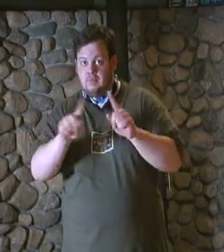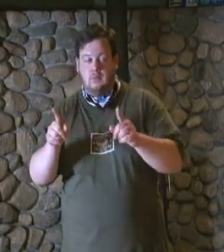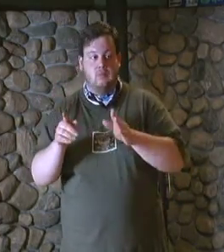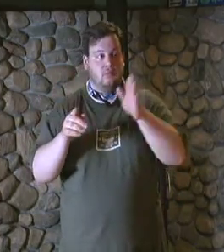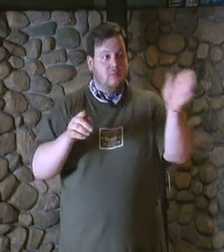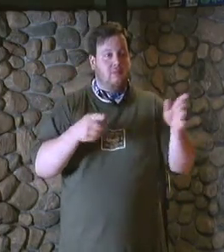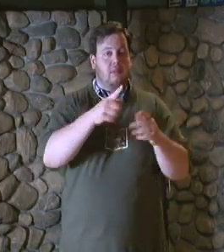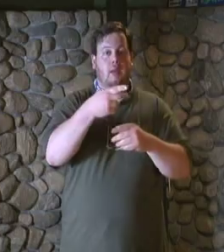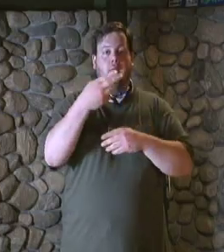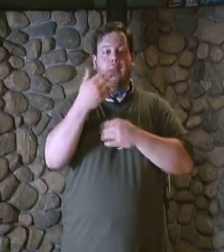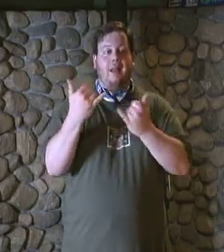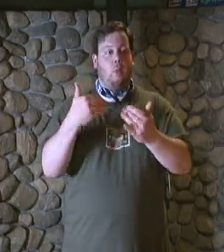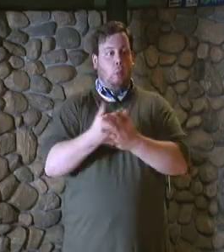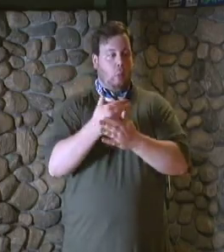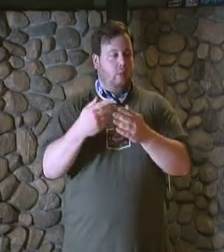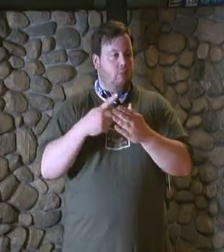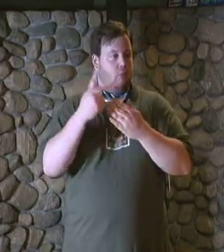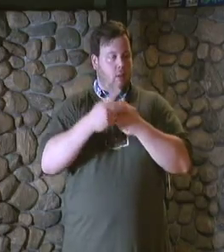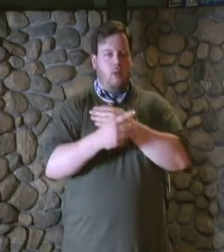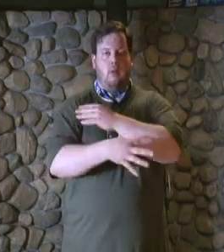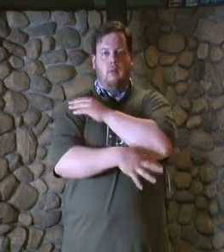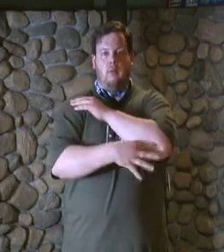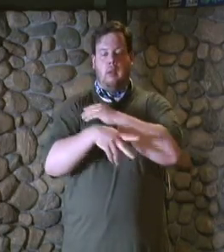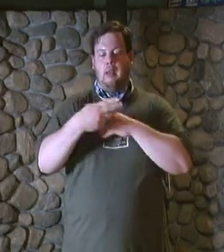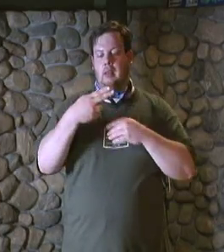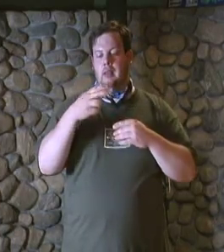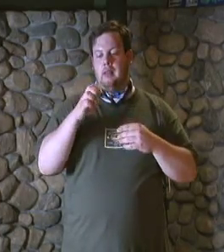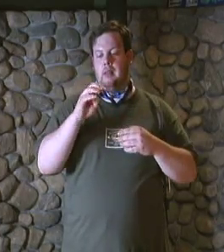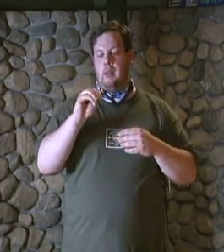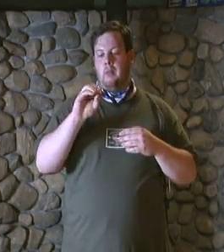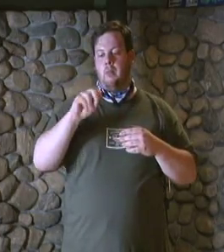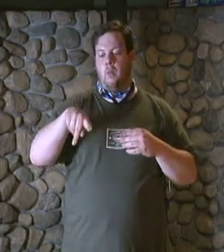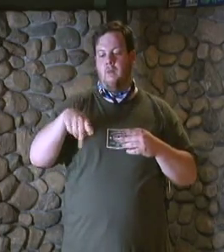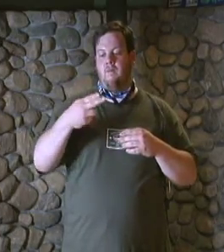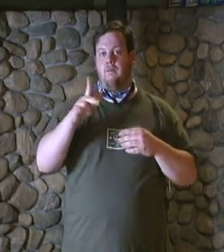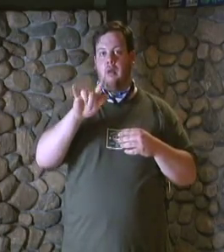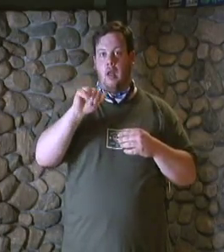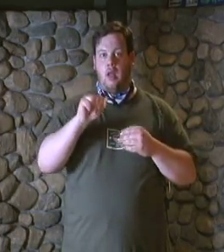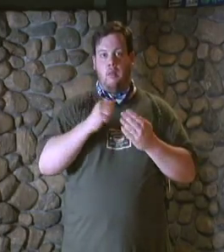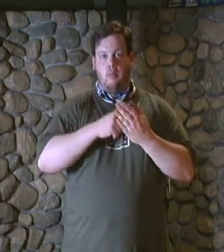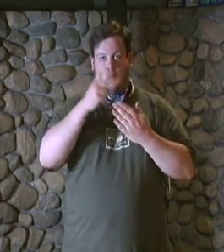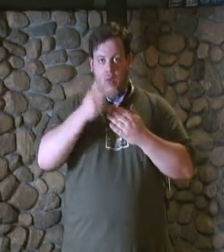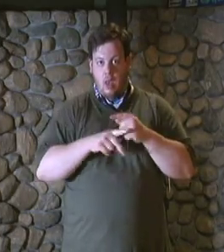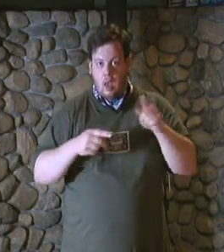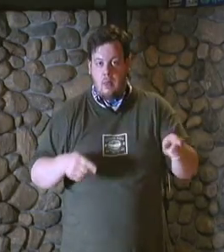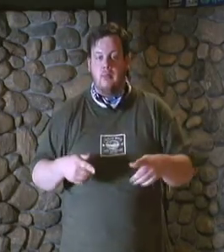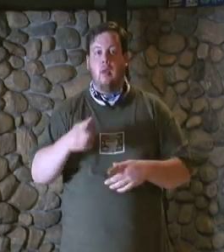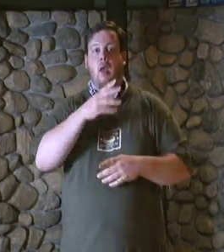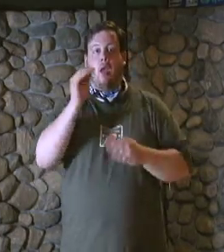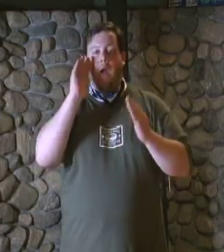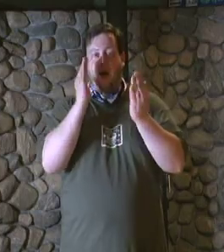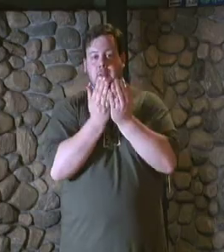two sessions for physically disabled people and wheelchair users, a new program for persons with hemophilia,